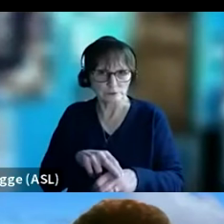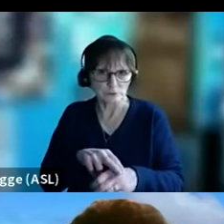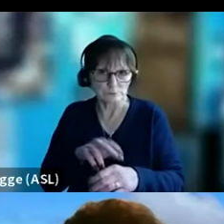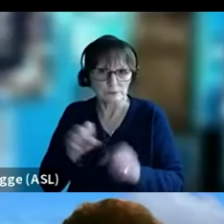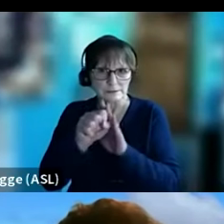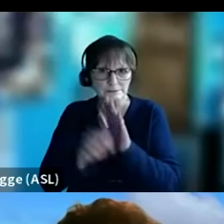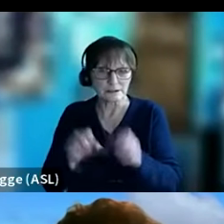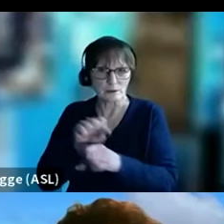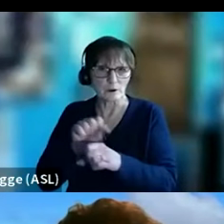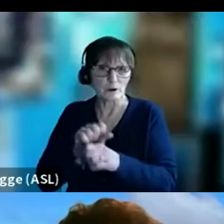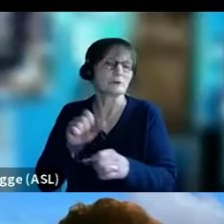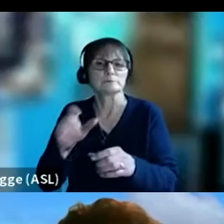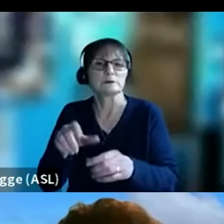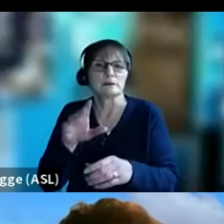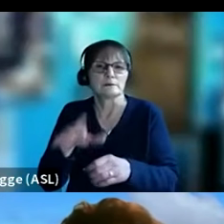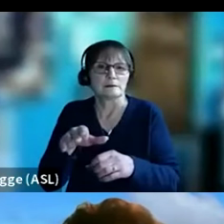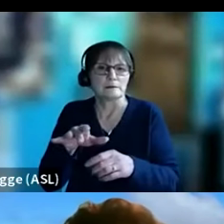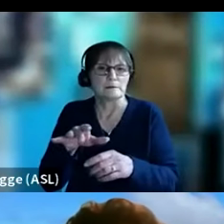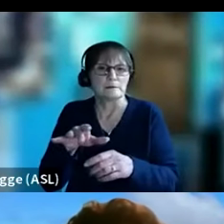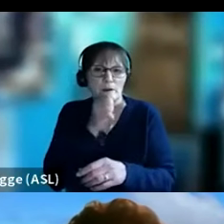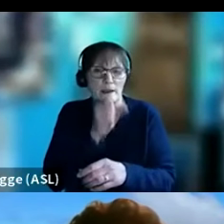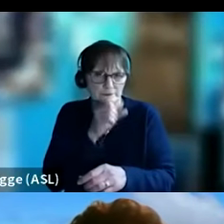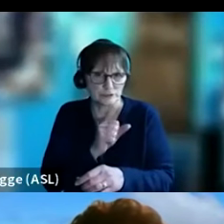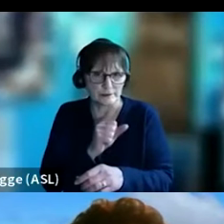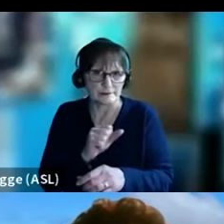I ran the San Francisco Palliative Care Network for a number of years